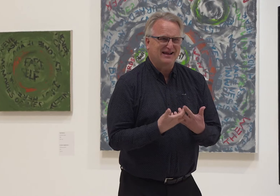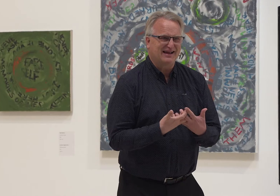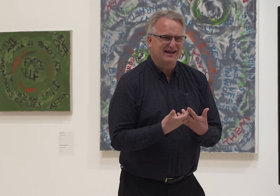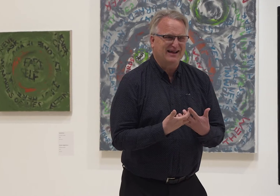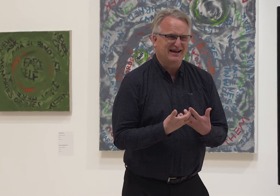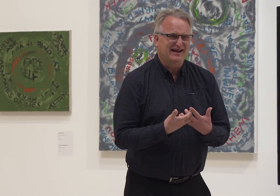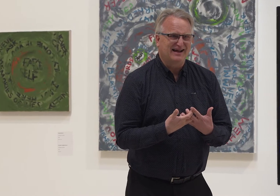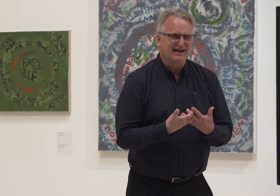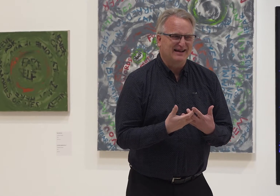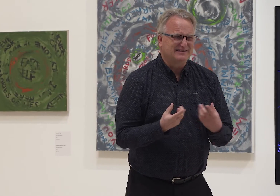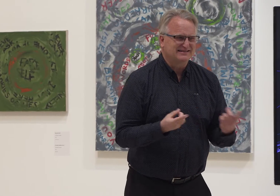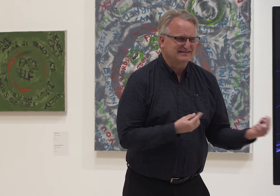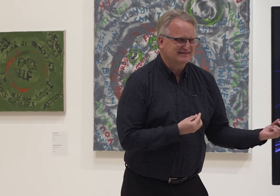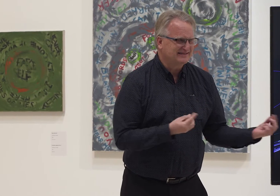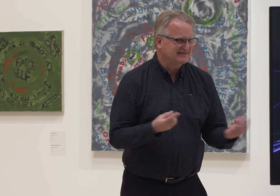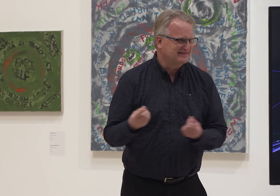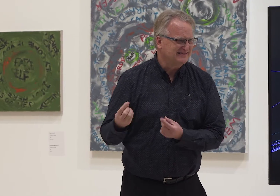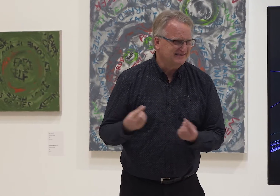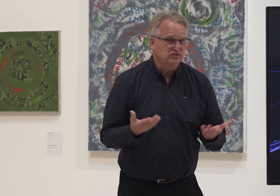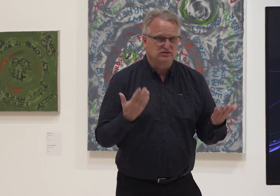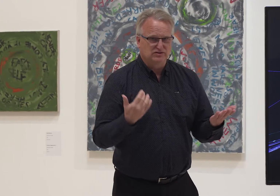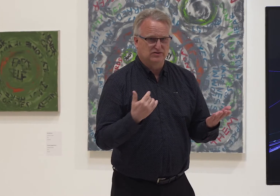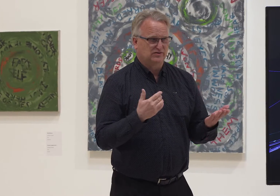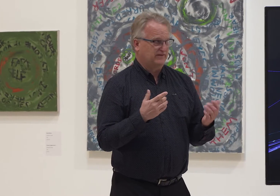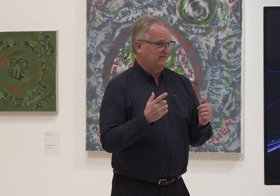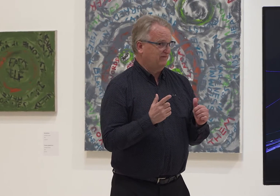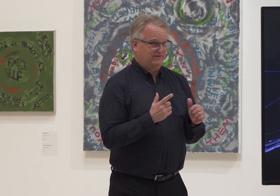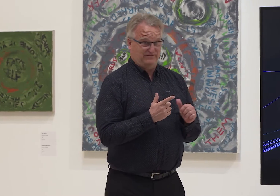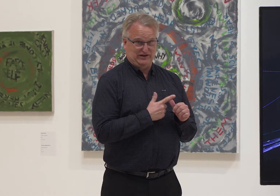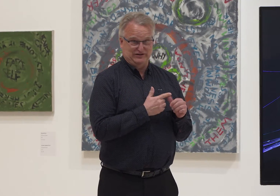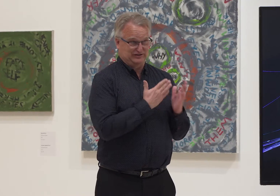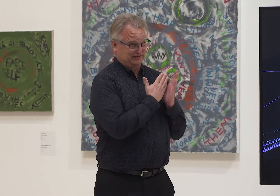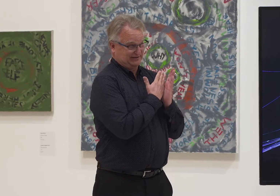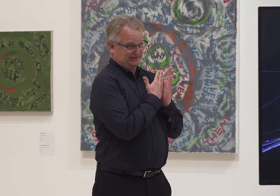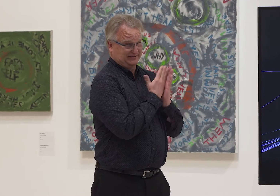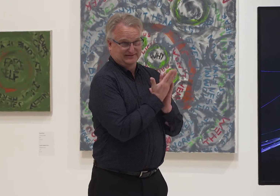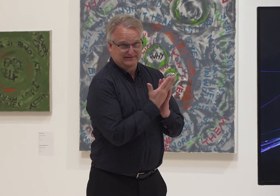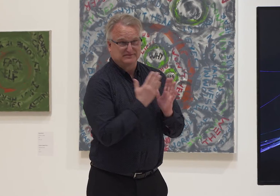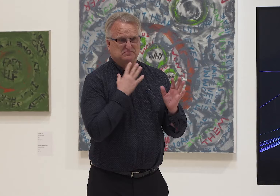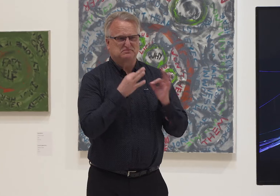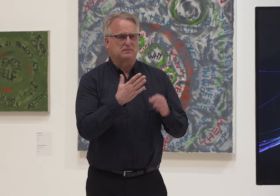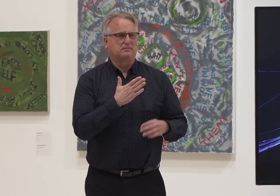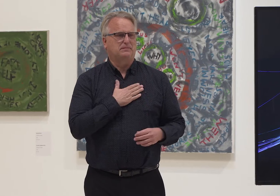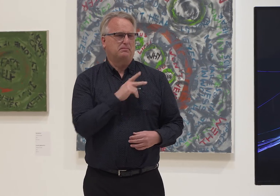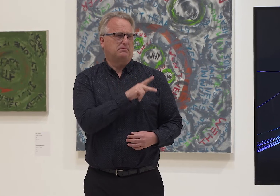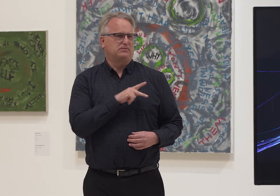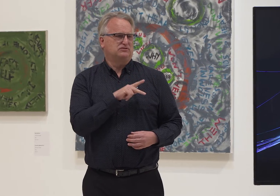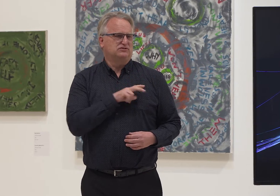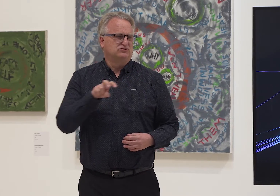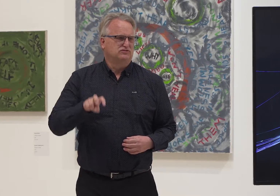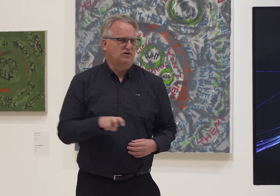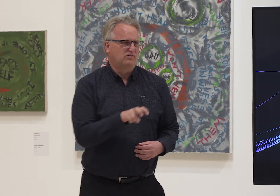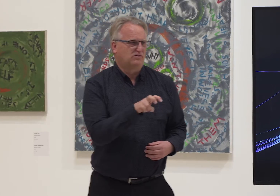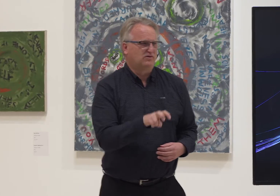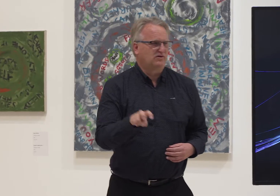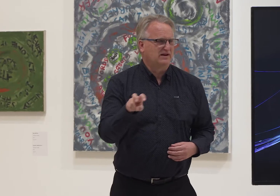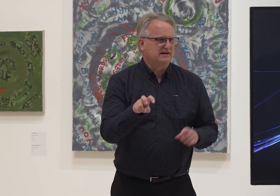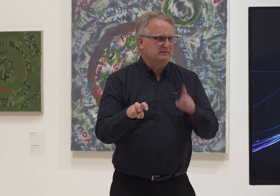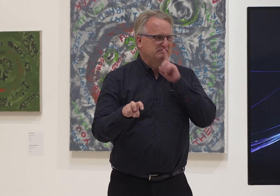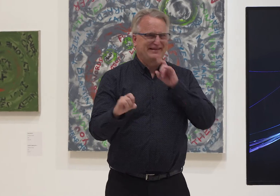But the reality of the Deaf culture is very different than those professional boundaries. So, let me share my personal journey.